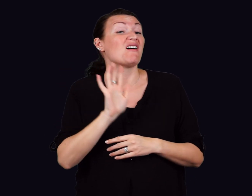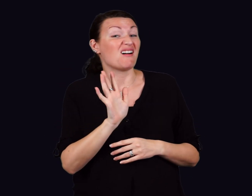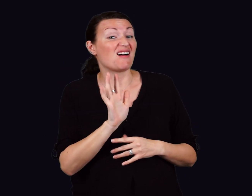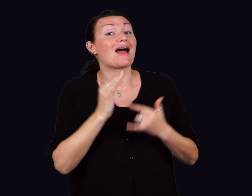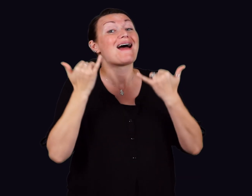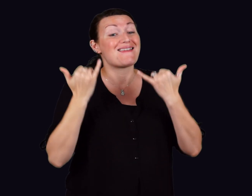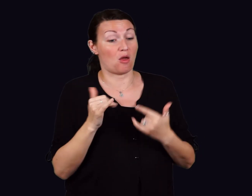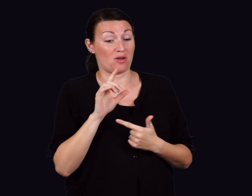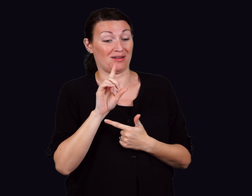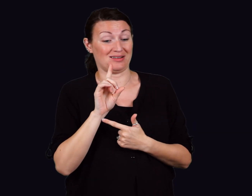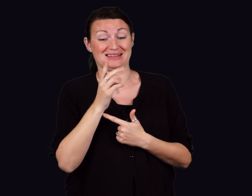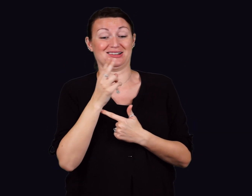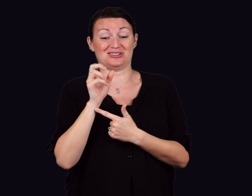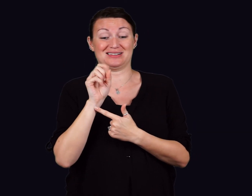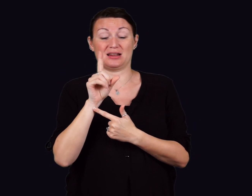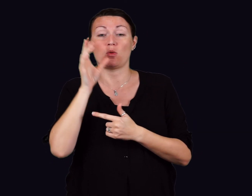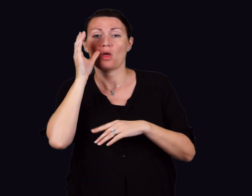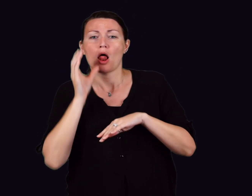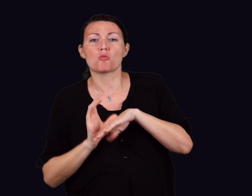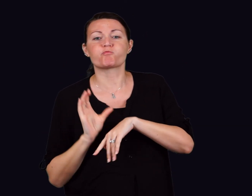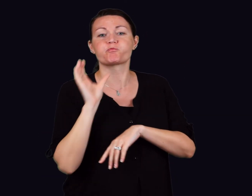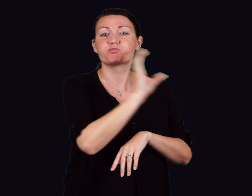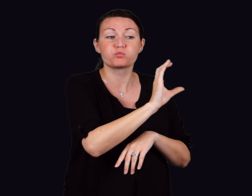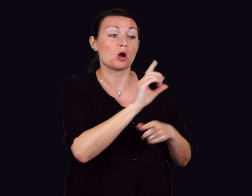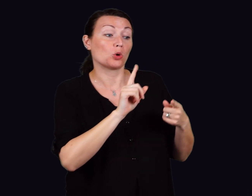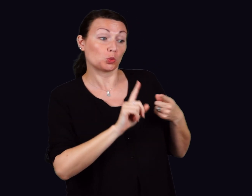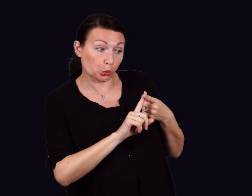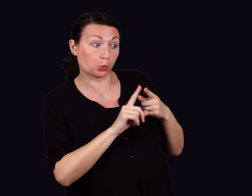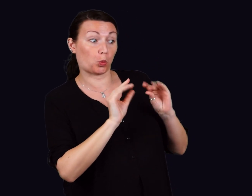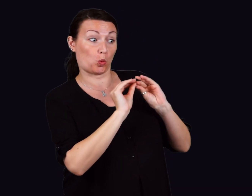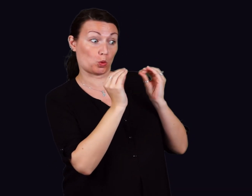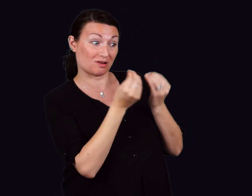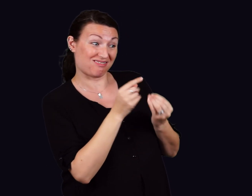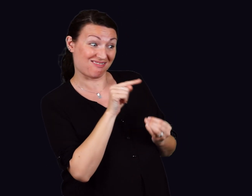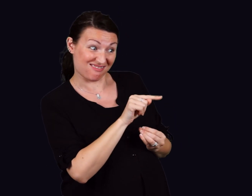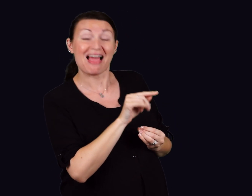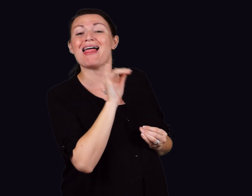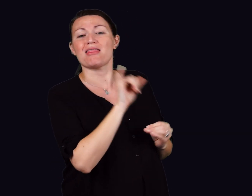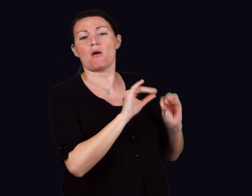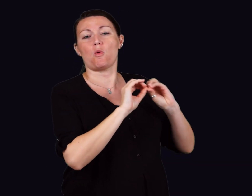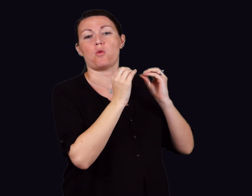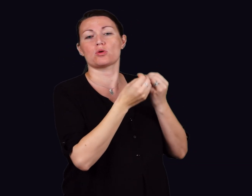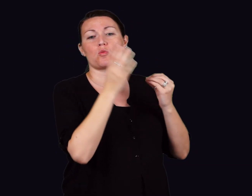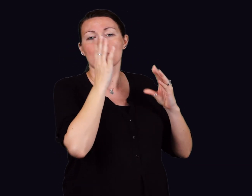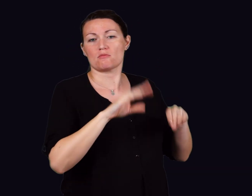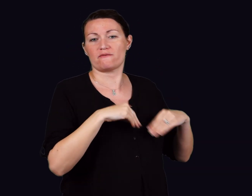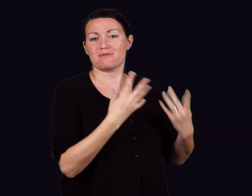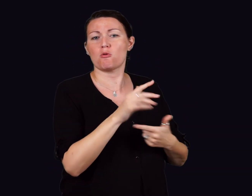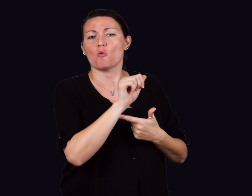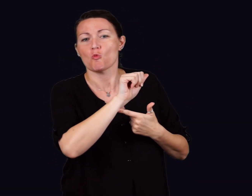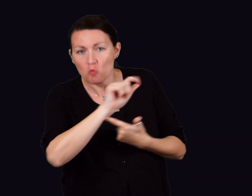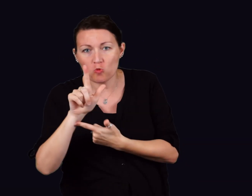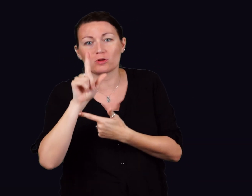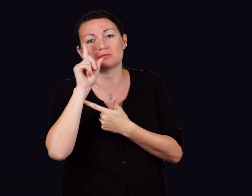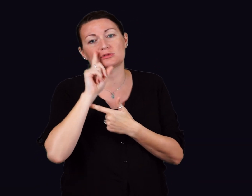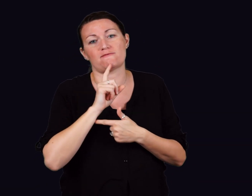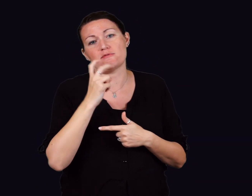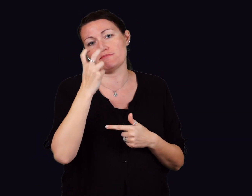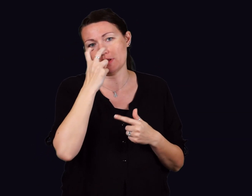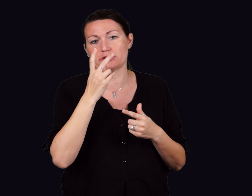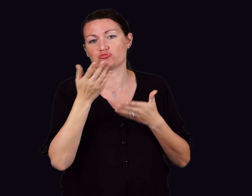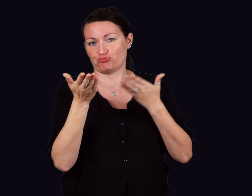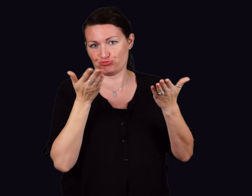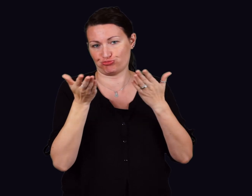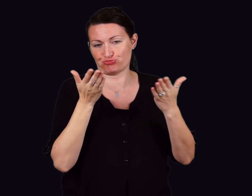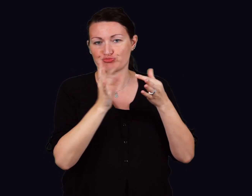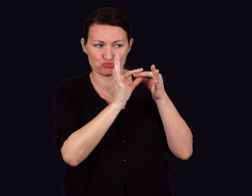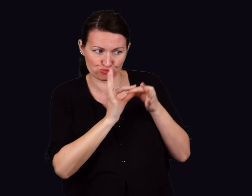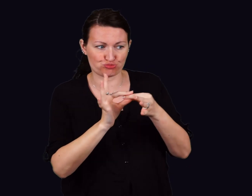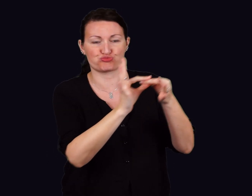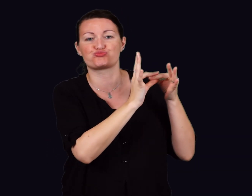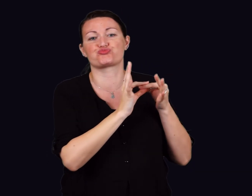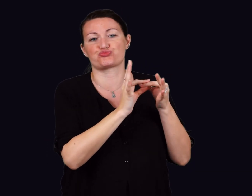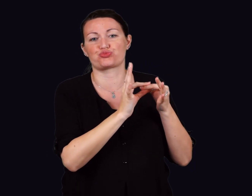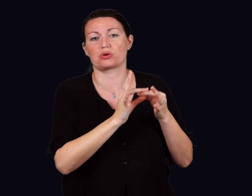instead of DHHSD providing some of the coordination of services themselves